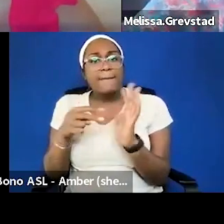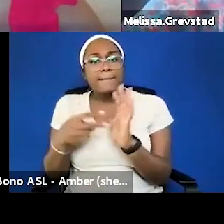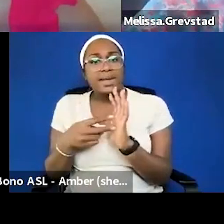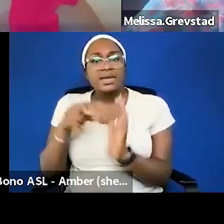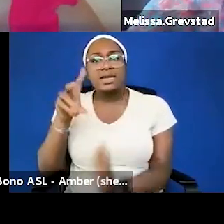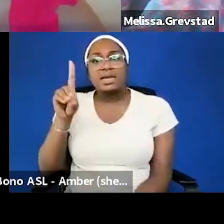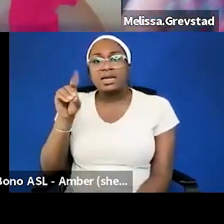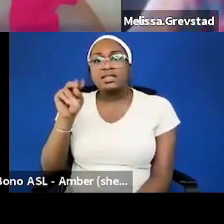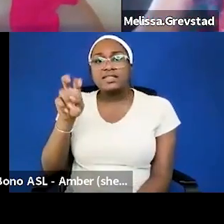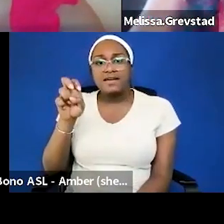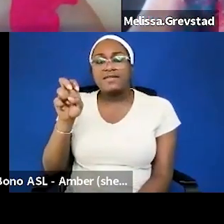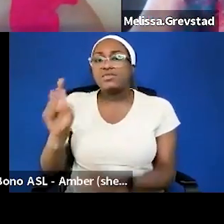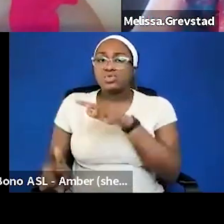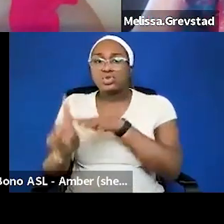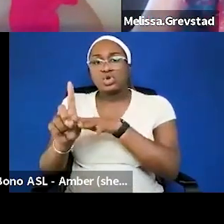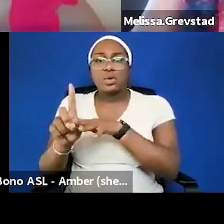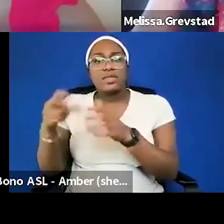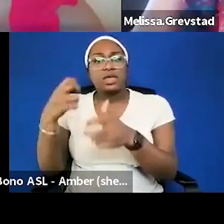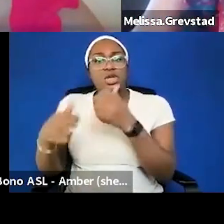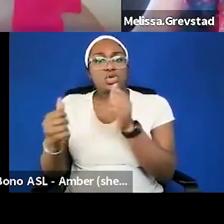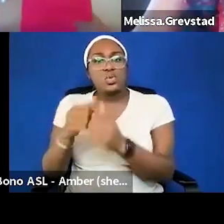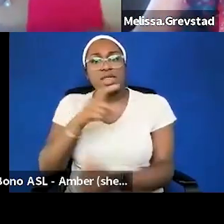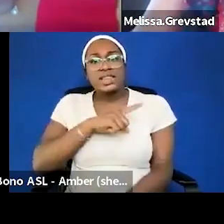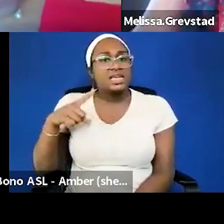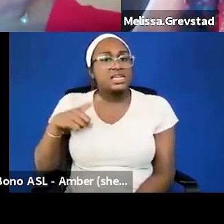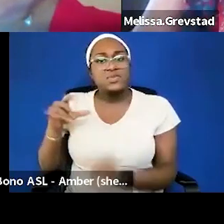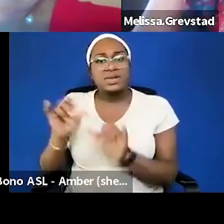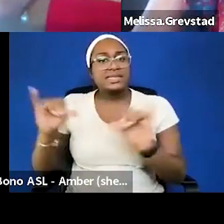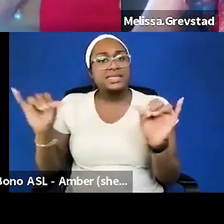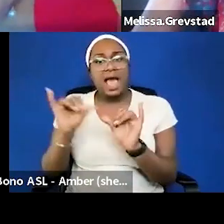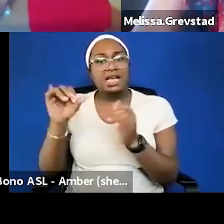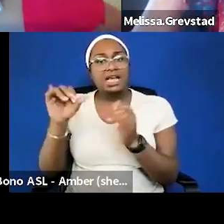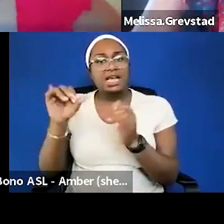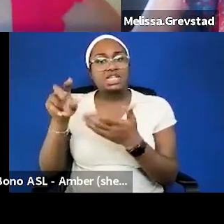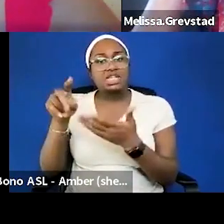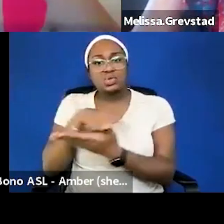wants to show up around the issue of legislation and size discrimination. Yeah, absolutely.